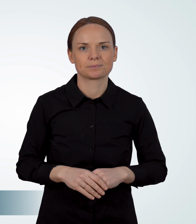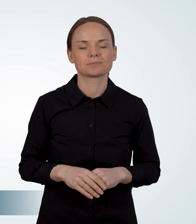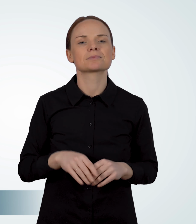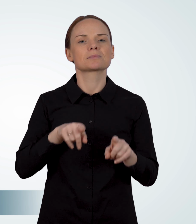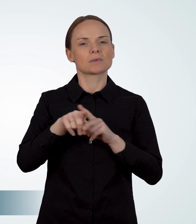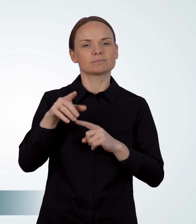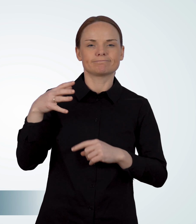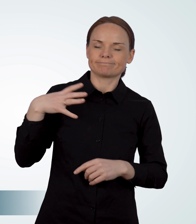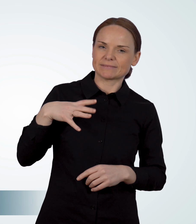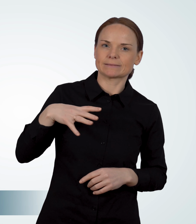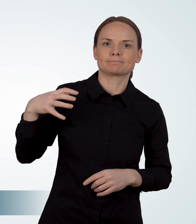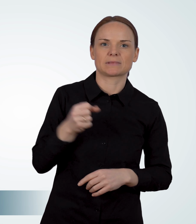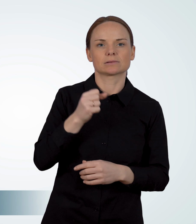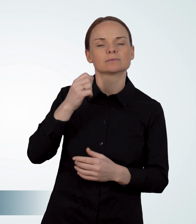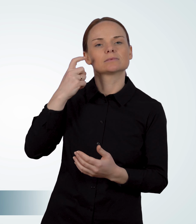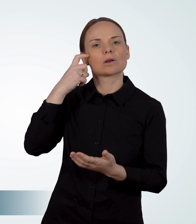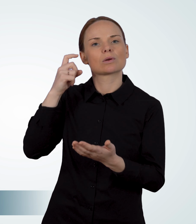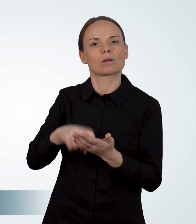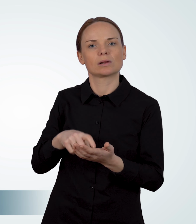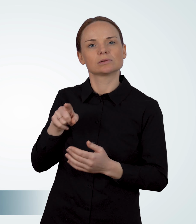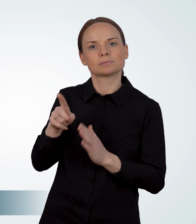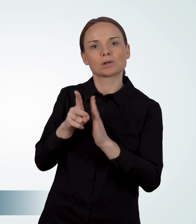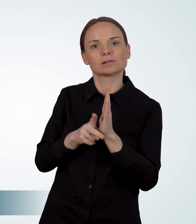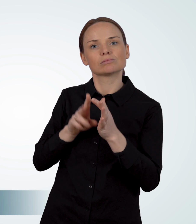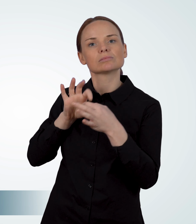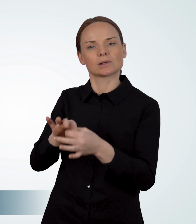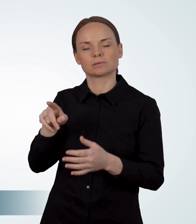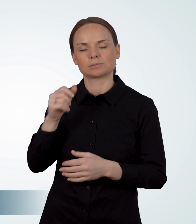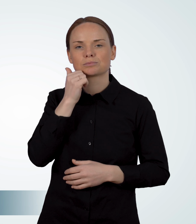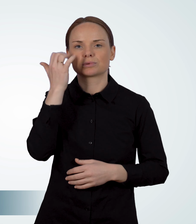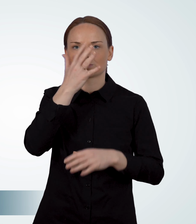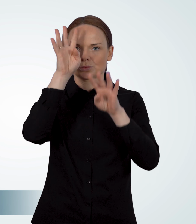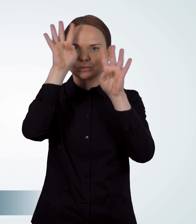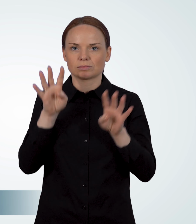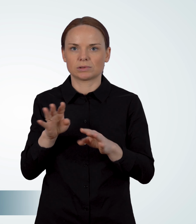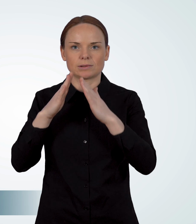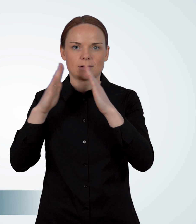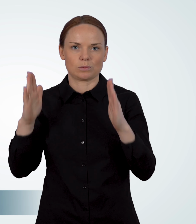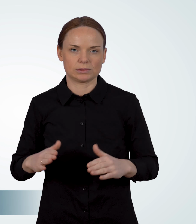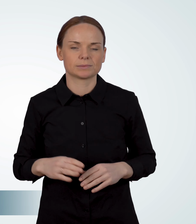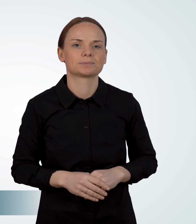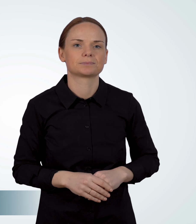Policies related to Aboriginal and Torres Strait Islander housing must take this into account.